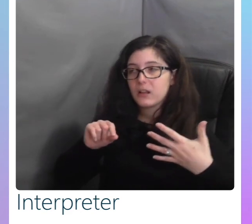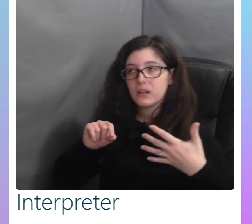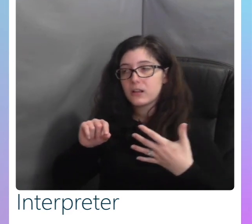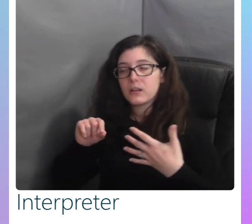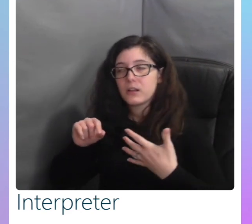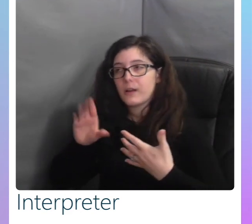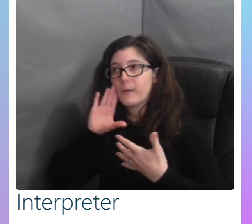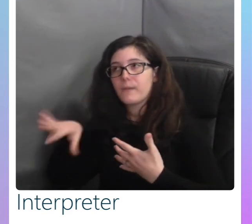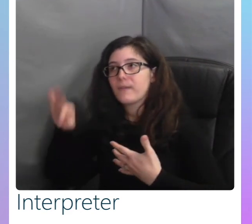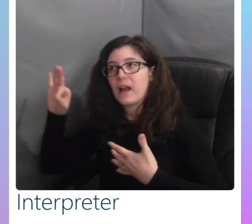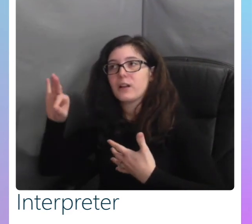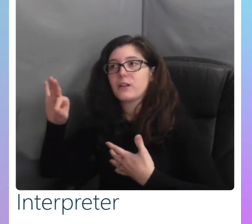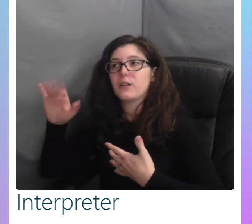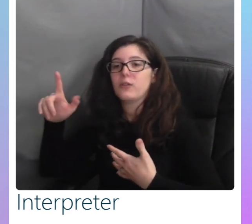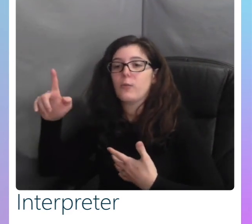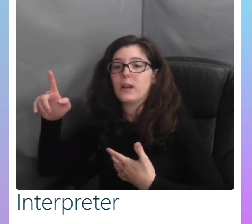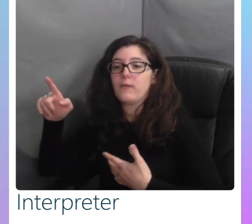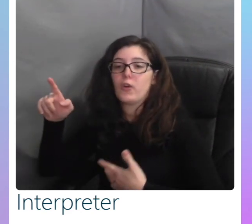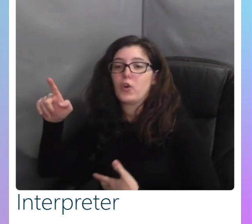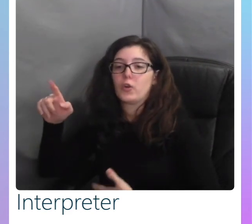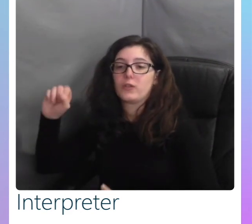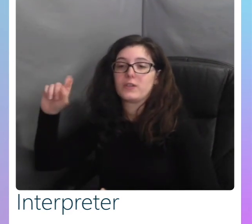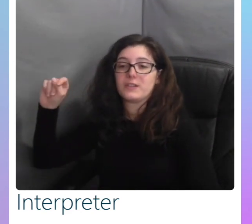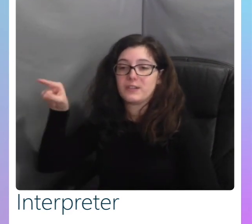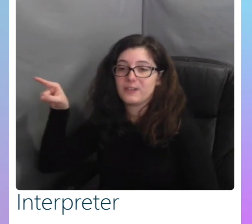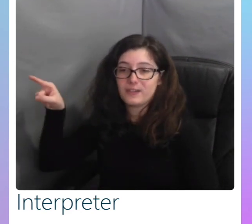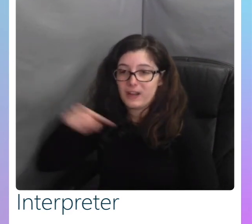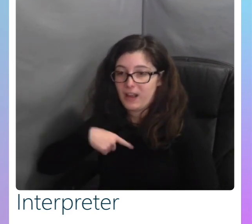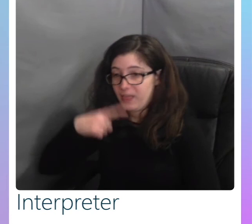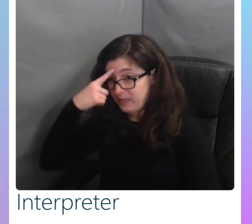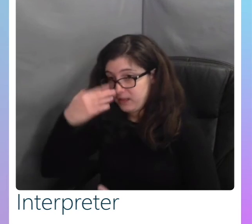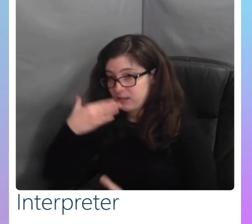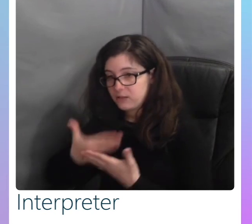But part of it also should be